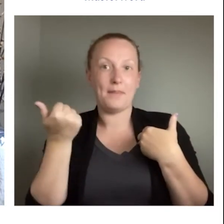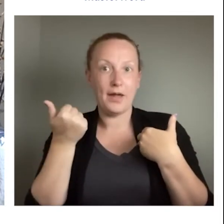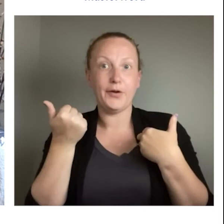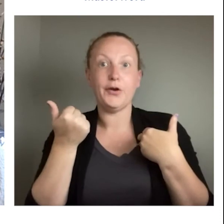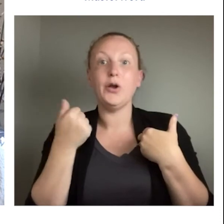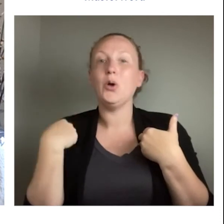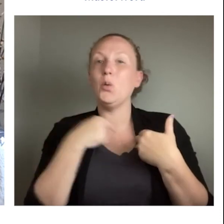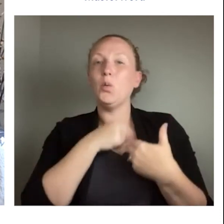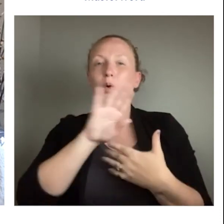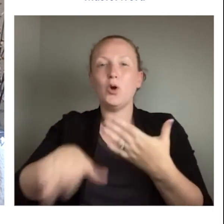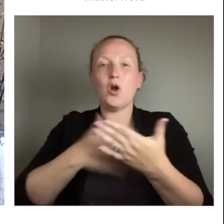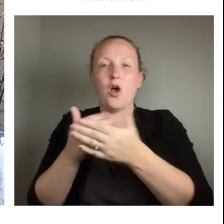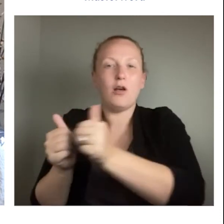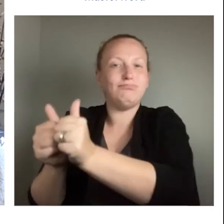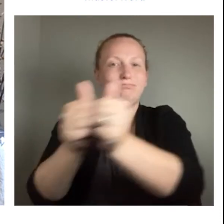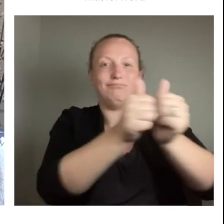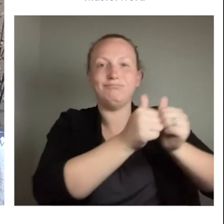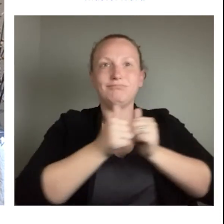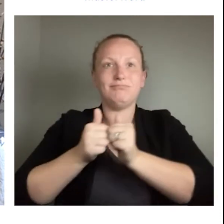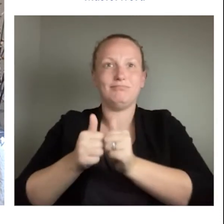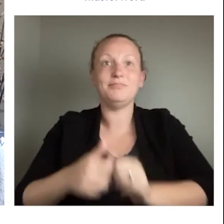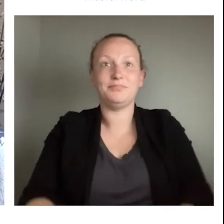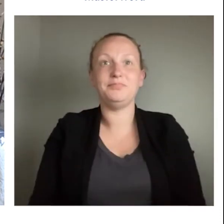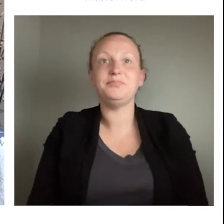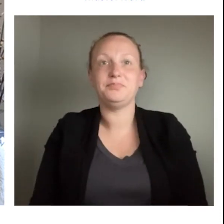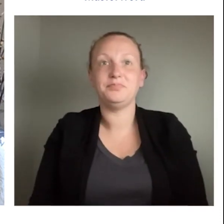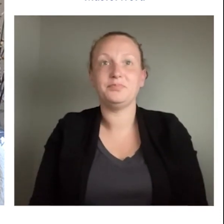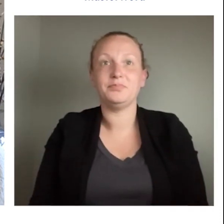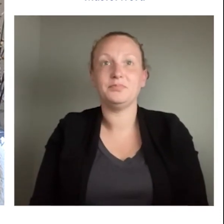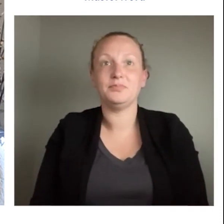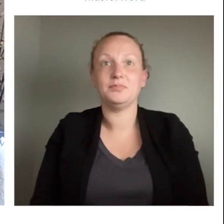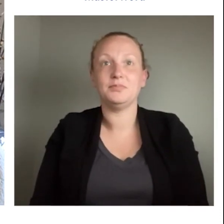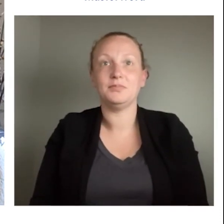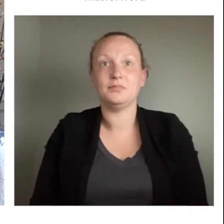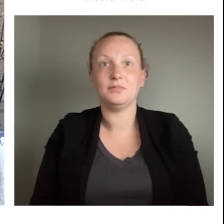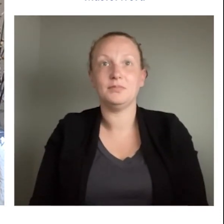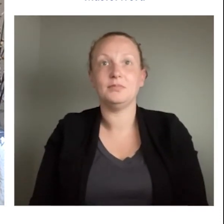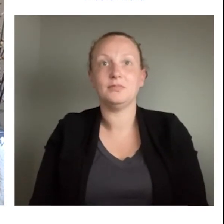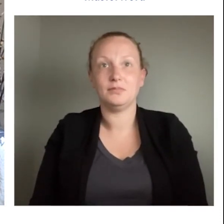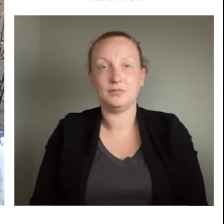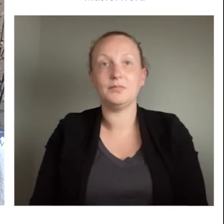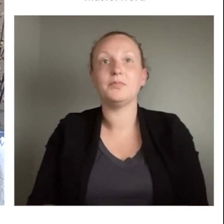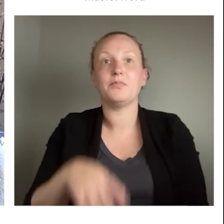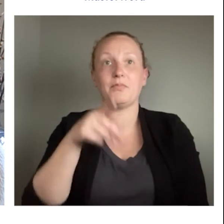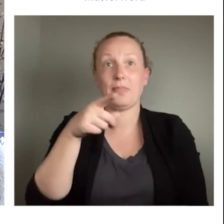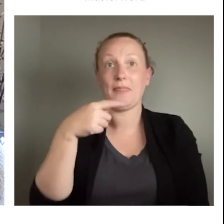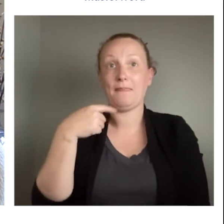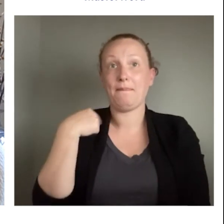I didn't know that Zoom had an interpreting channel. So I was lucky enough that you know we had a group of team that they